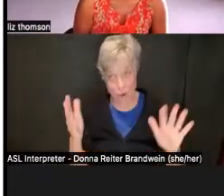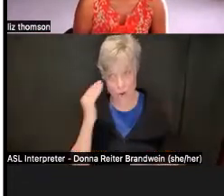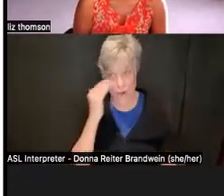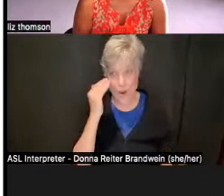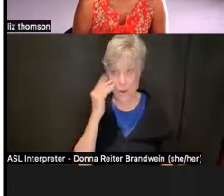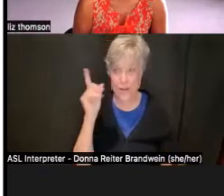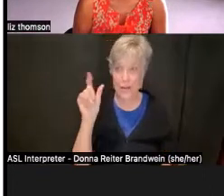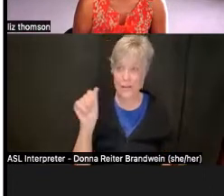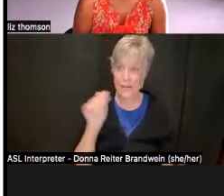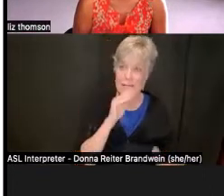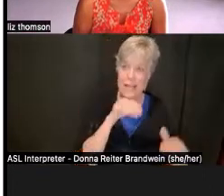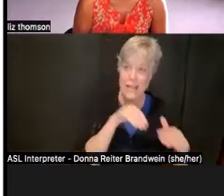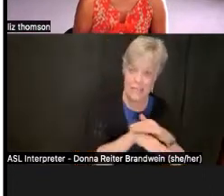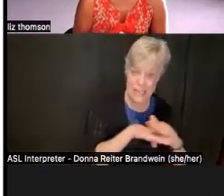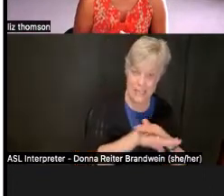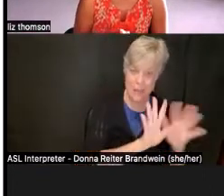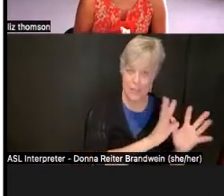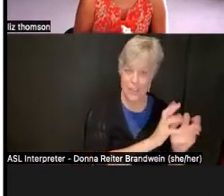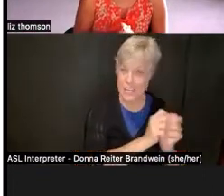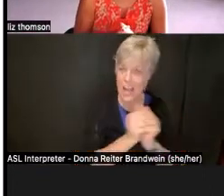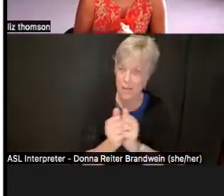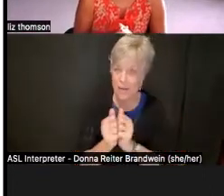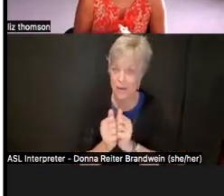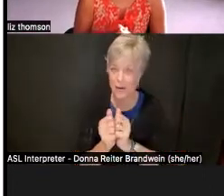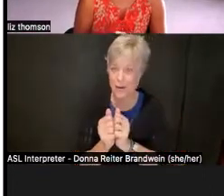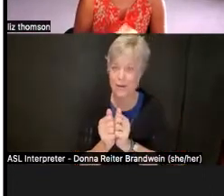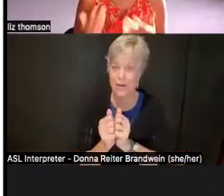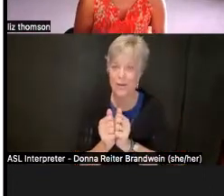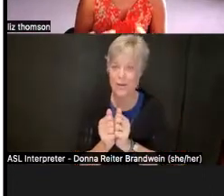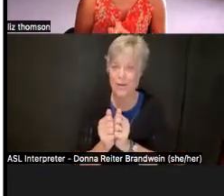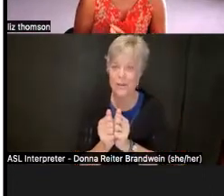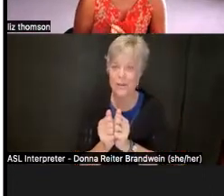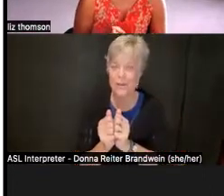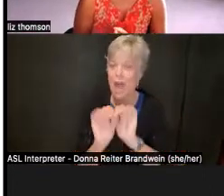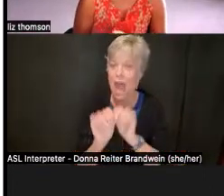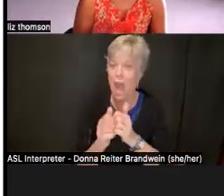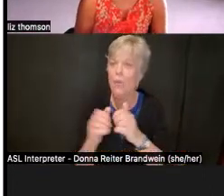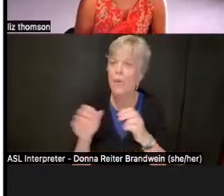They go together as well as how we behave, how we act.